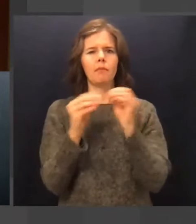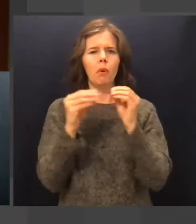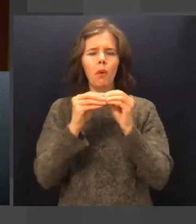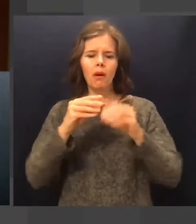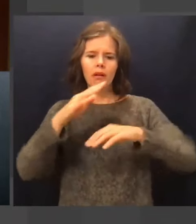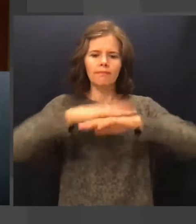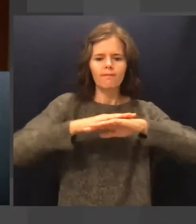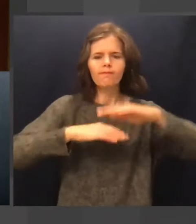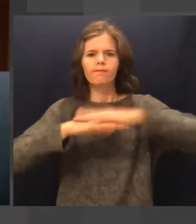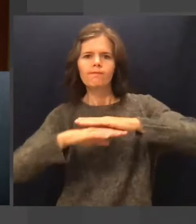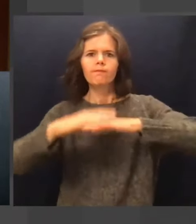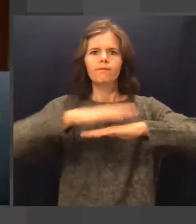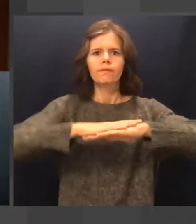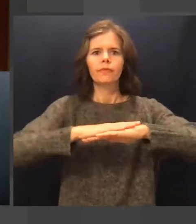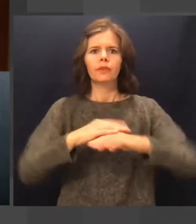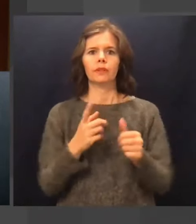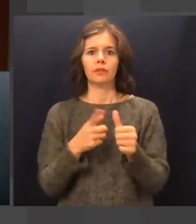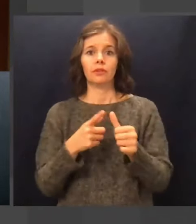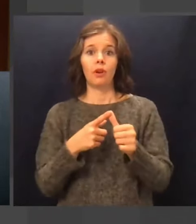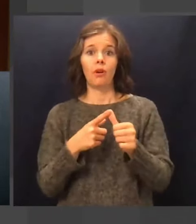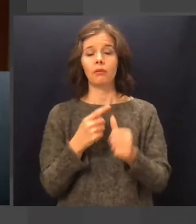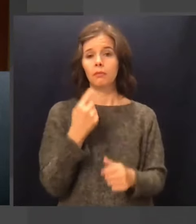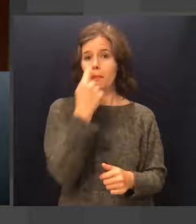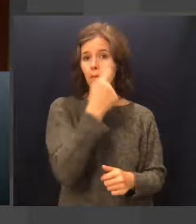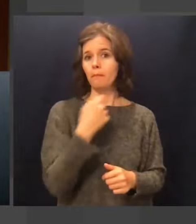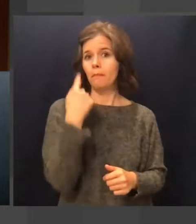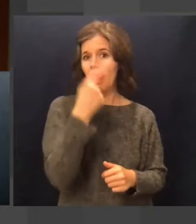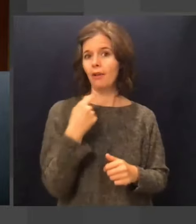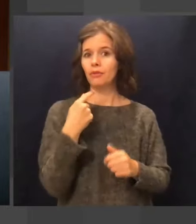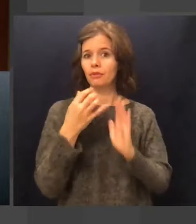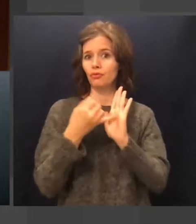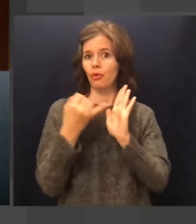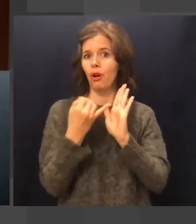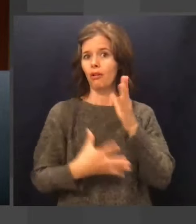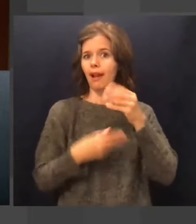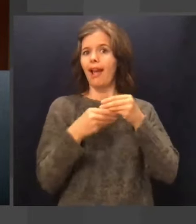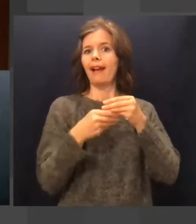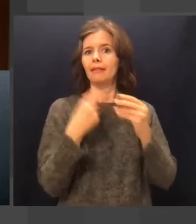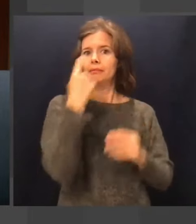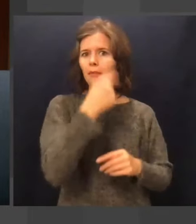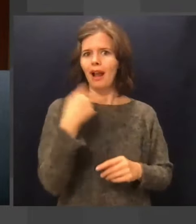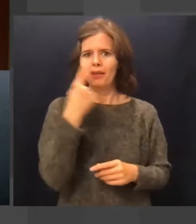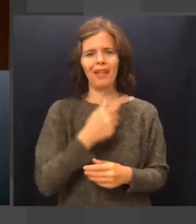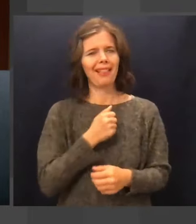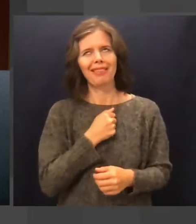AWAY FROM SCARINESS BUT LET'S